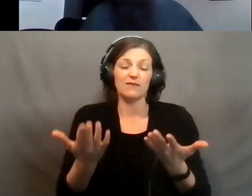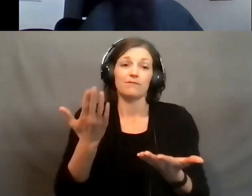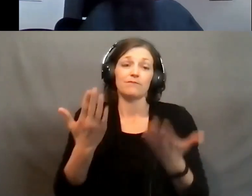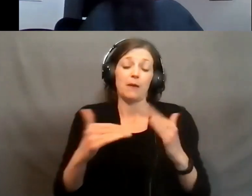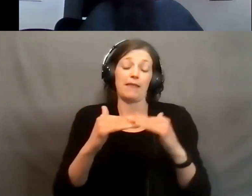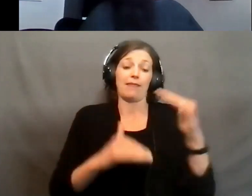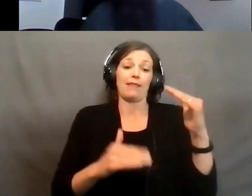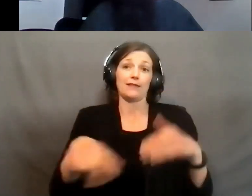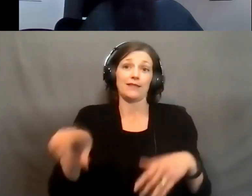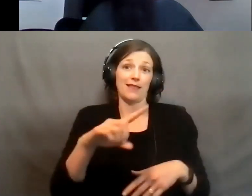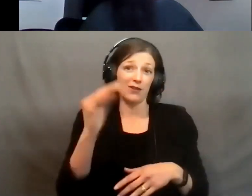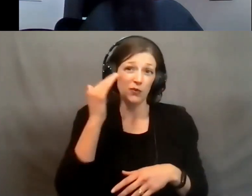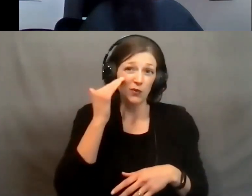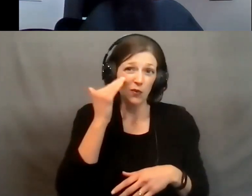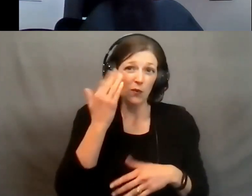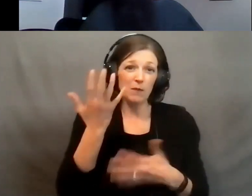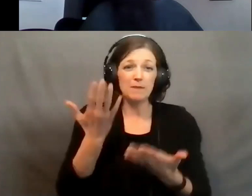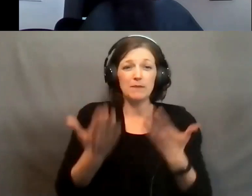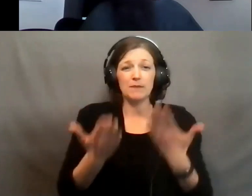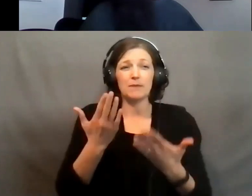13:03:17 , and a play 13:03:23 space meeting